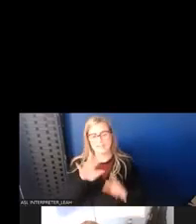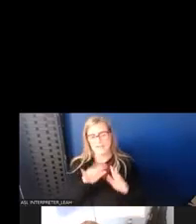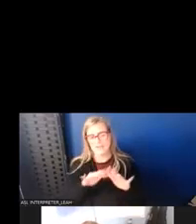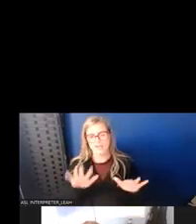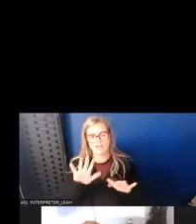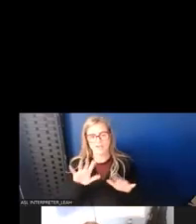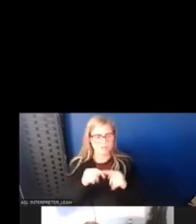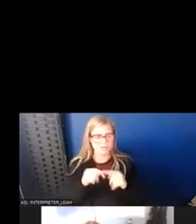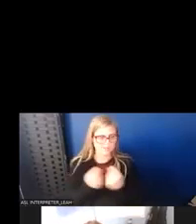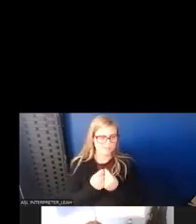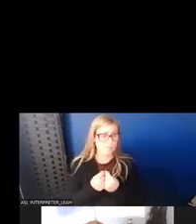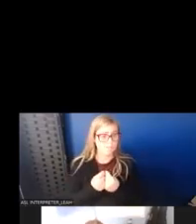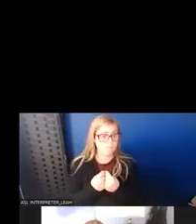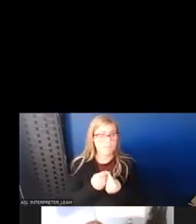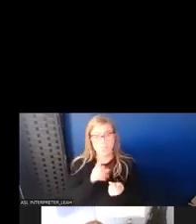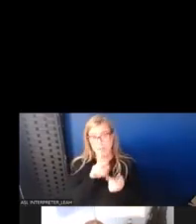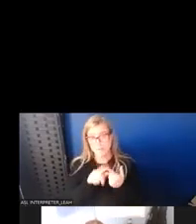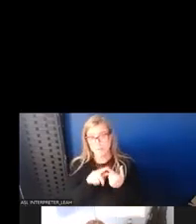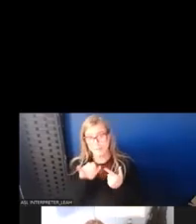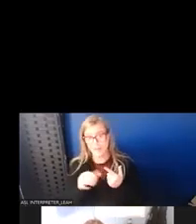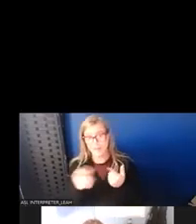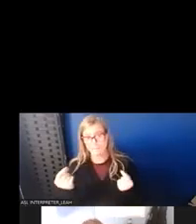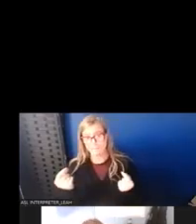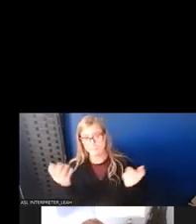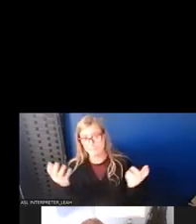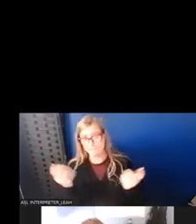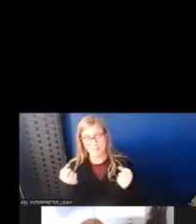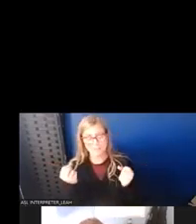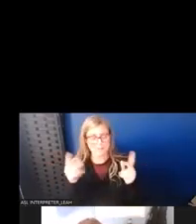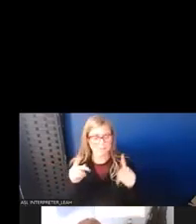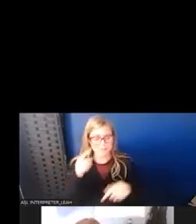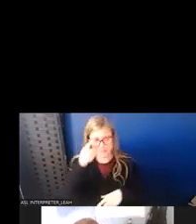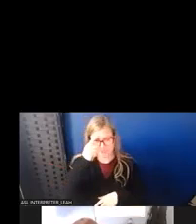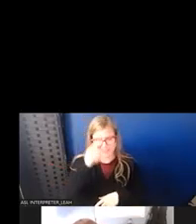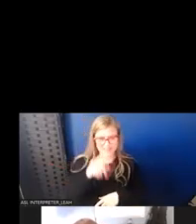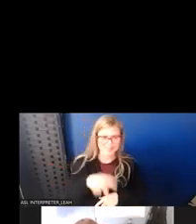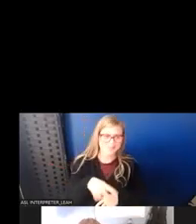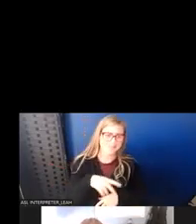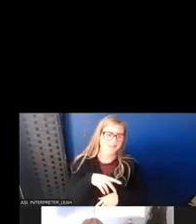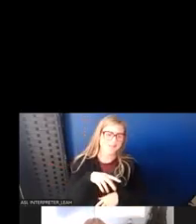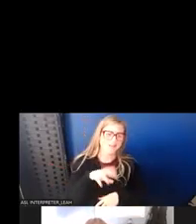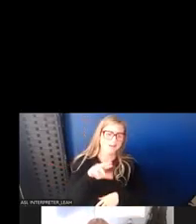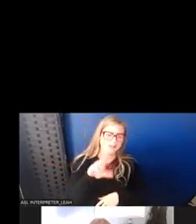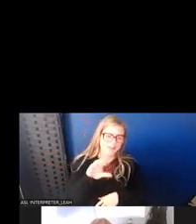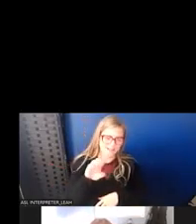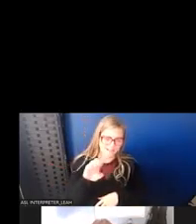And when we talk about diversity, I see a lot of people think about demographic diversity, which of course is super important.